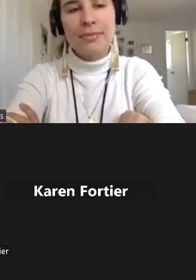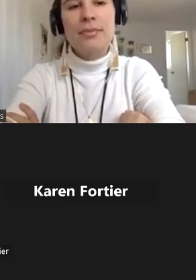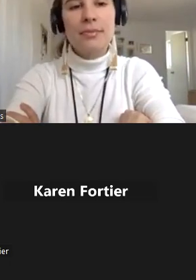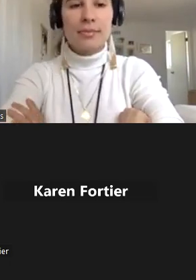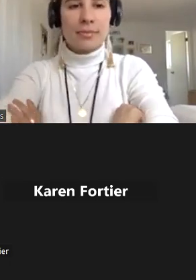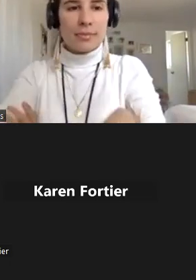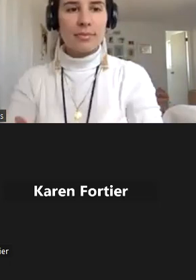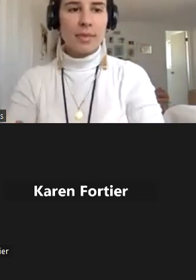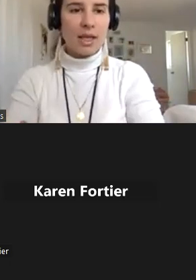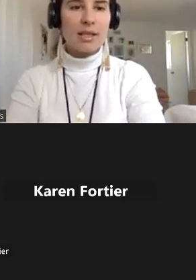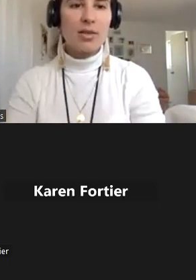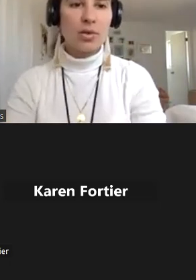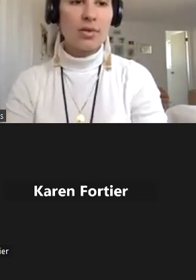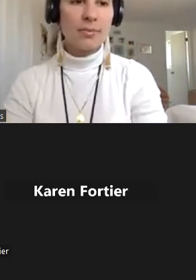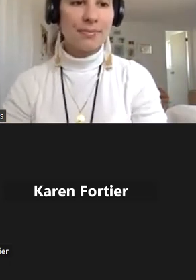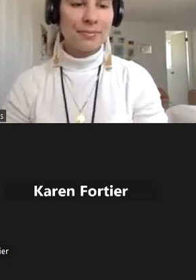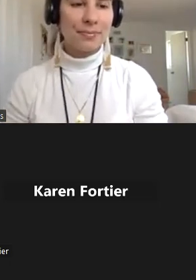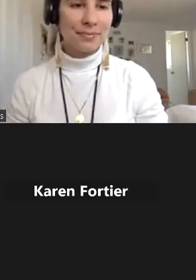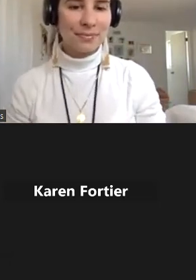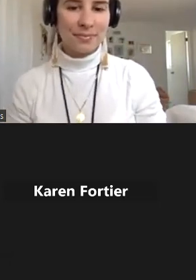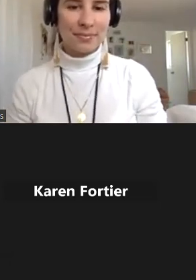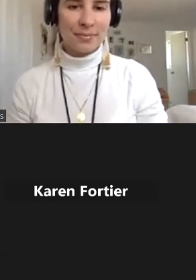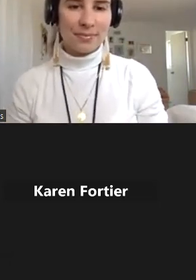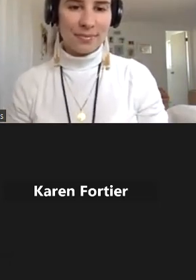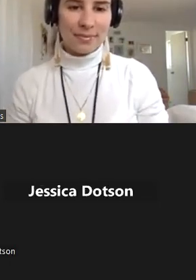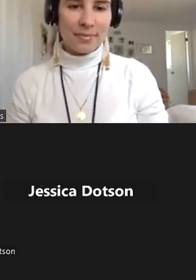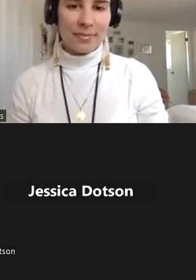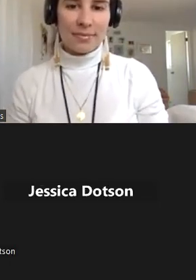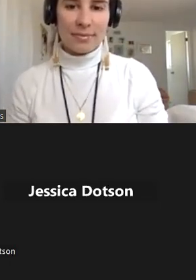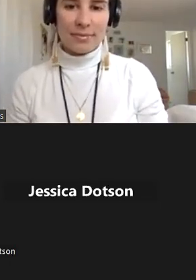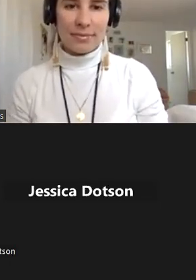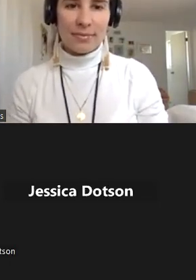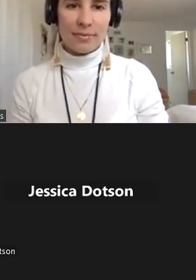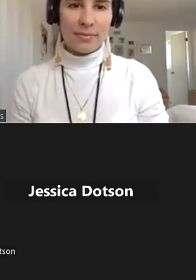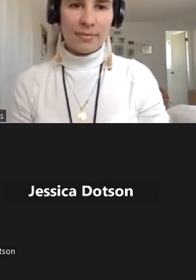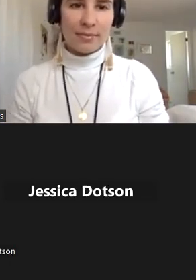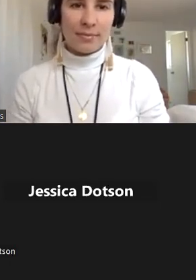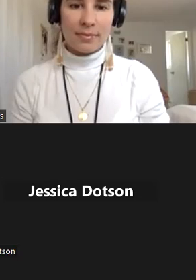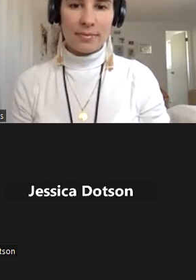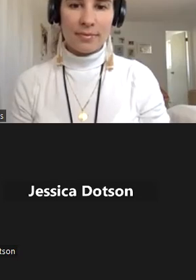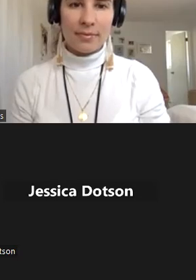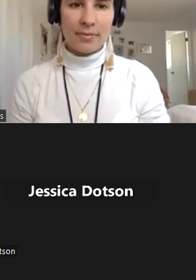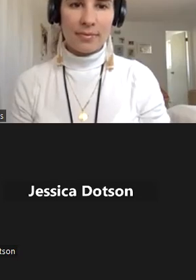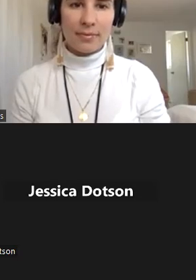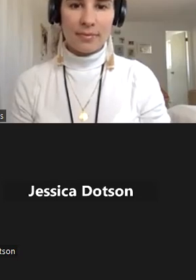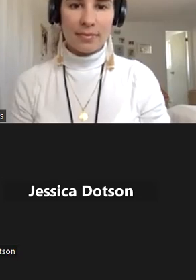thank you all for attending. We really appreciate all of you, and thanks so much, Jami. This is amazing information. I know people are gonna be able to keep